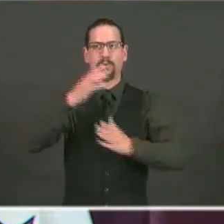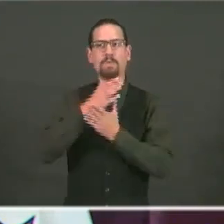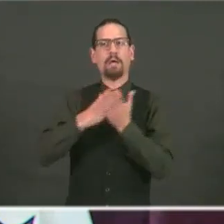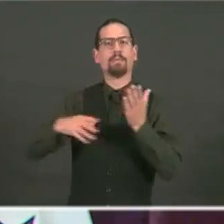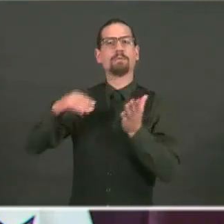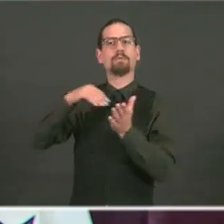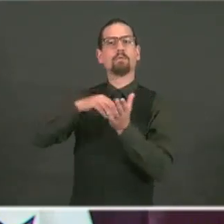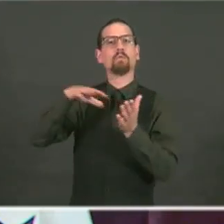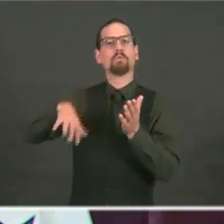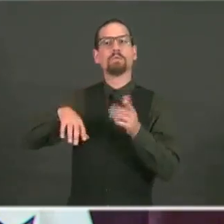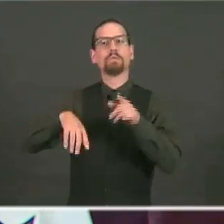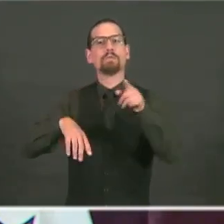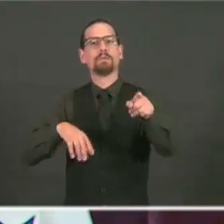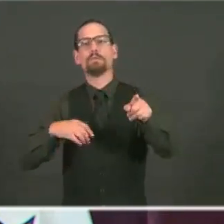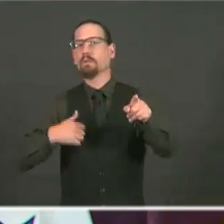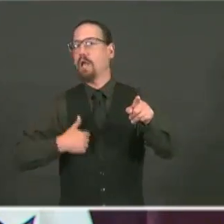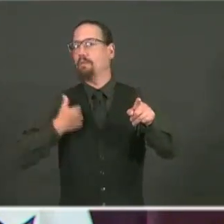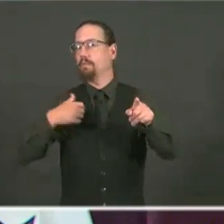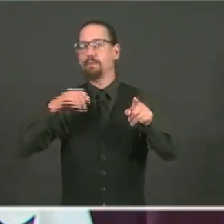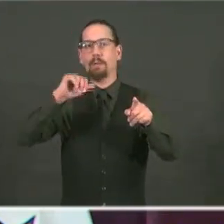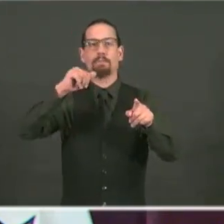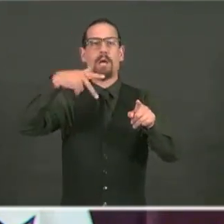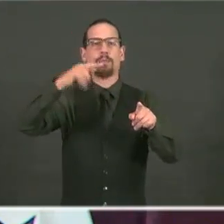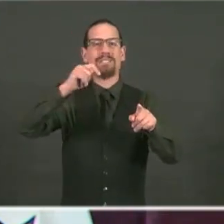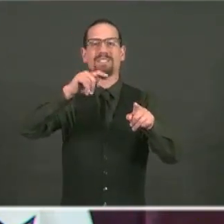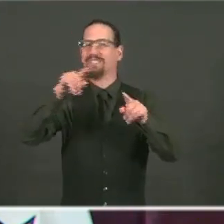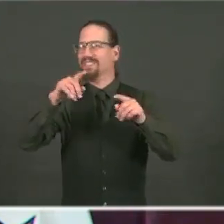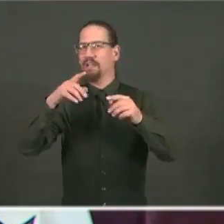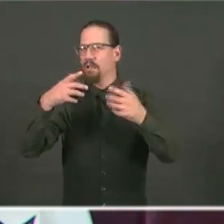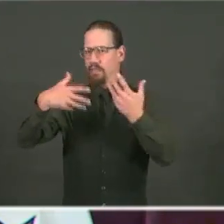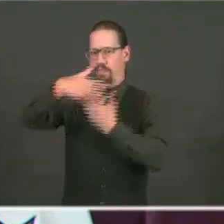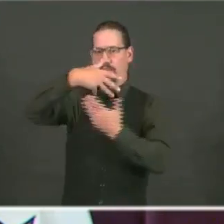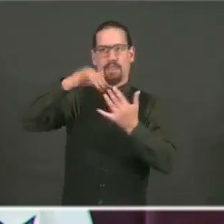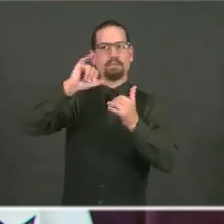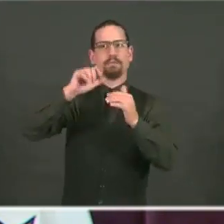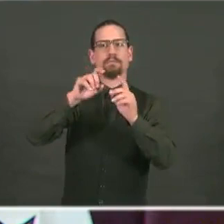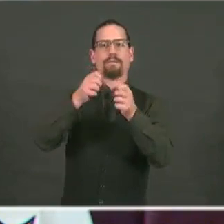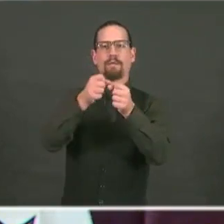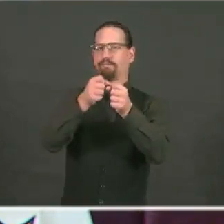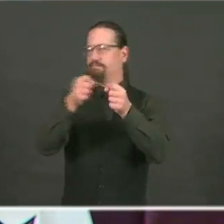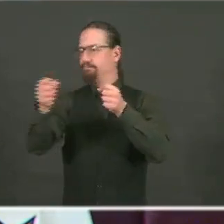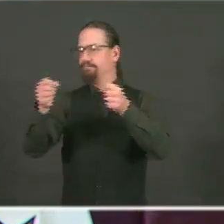SET UP IN ALTERNATIVE HOUSING LOCALLY TO QUARANTINE SAFELY AND A MANDATORY TESTING PROGRAM WAS